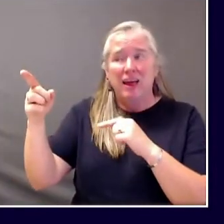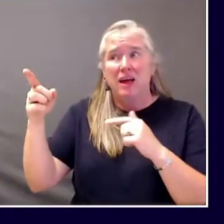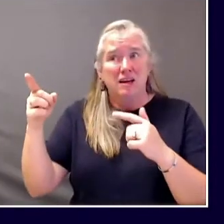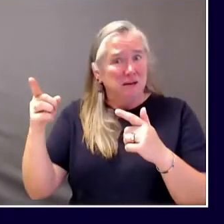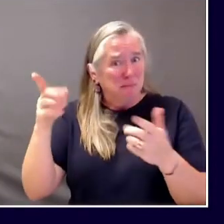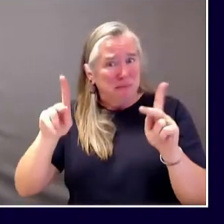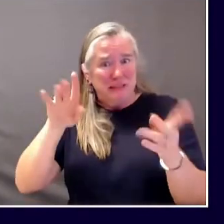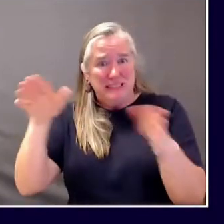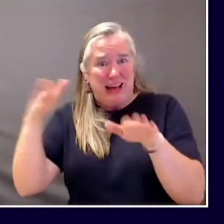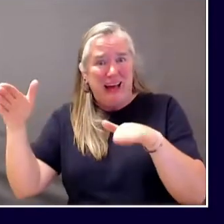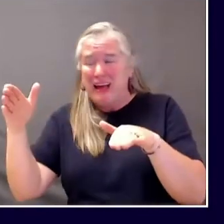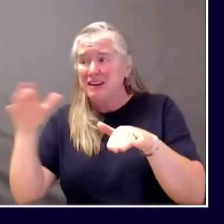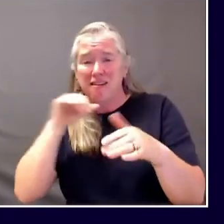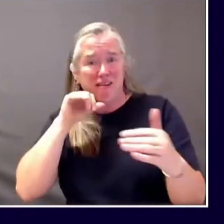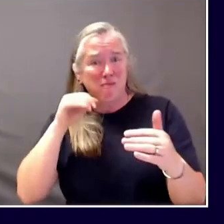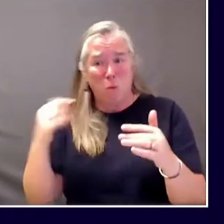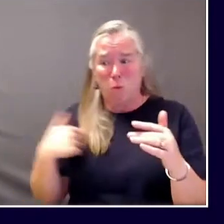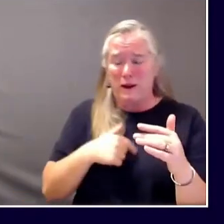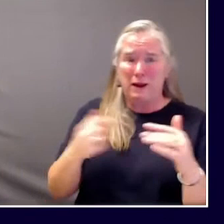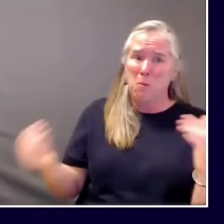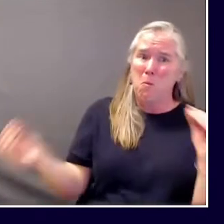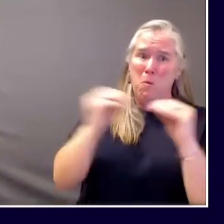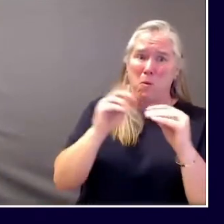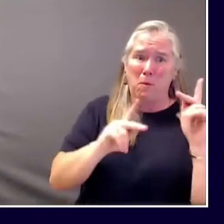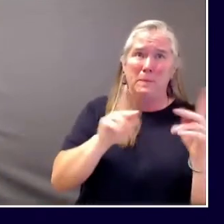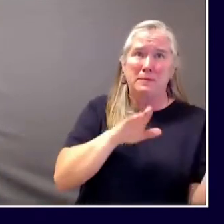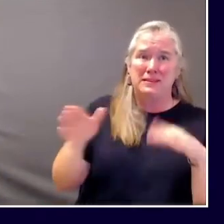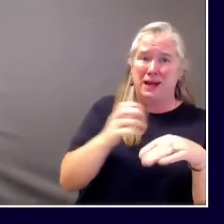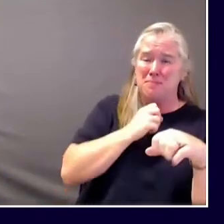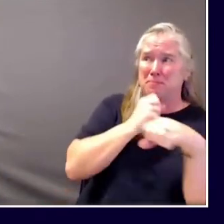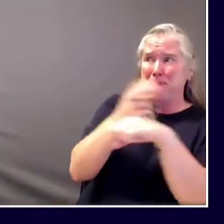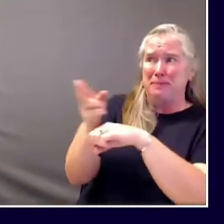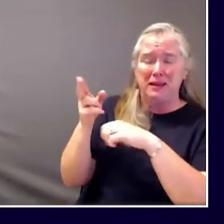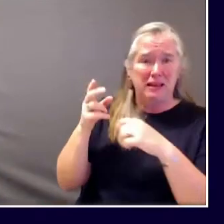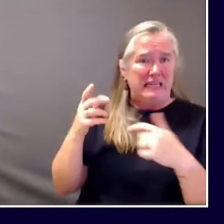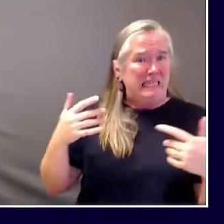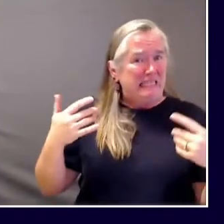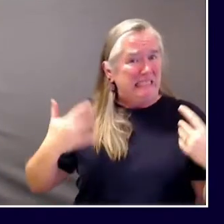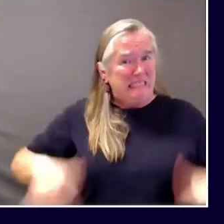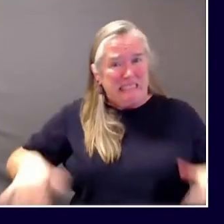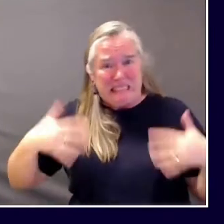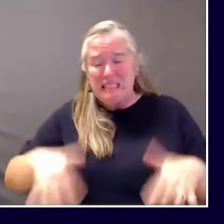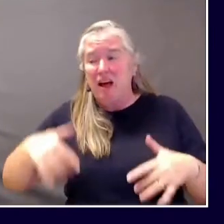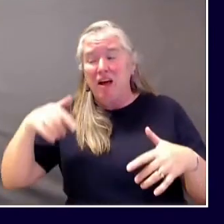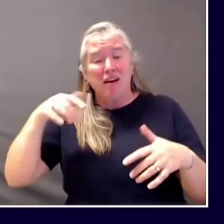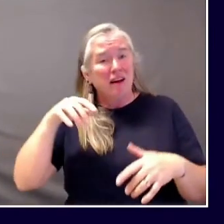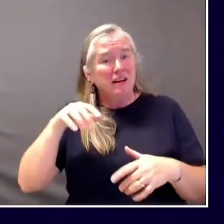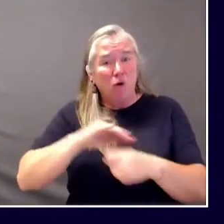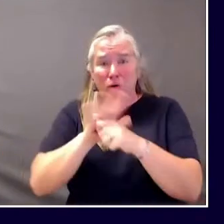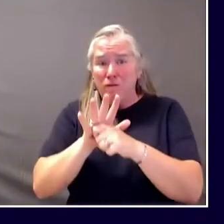than most other countries